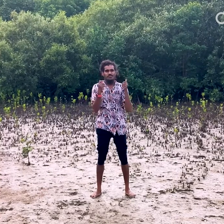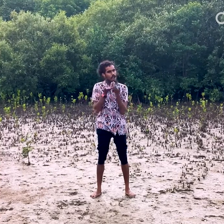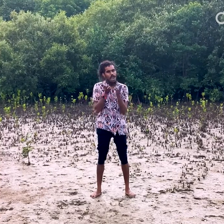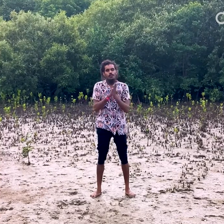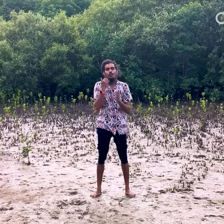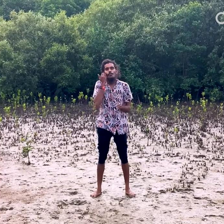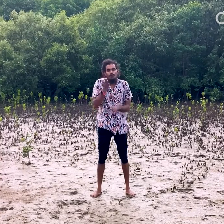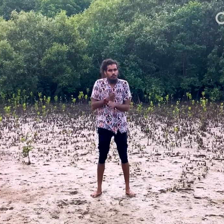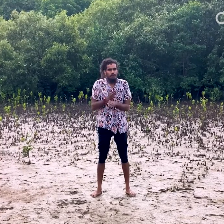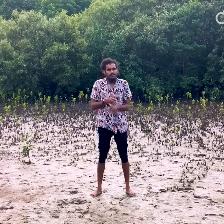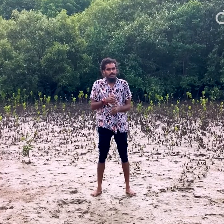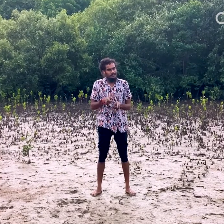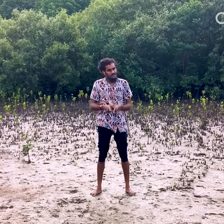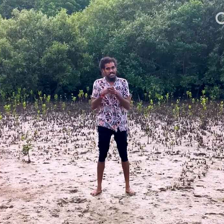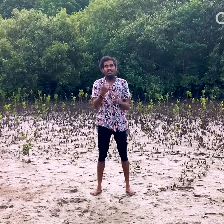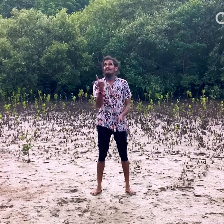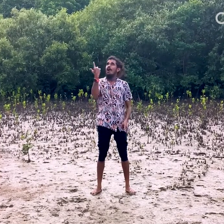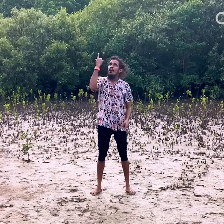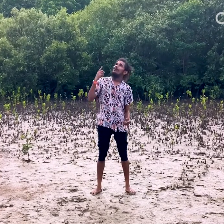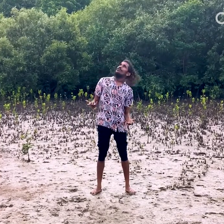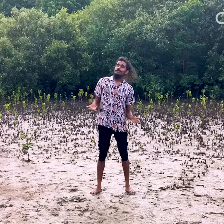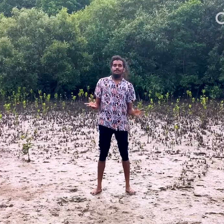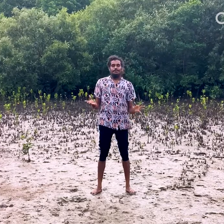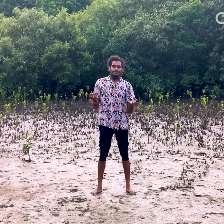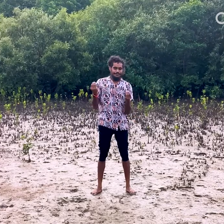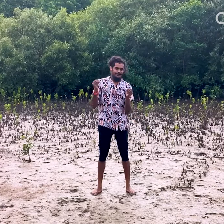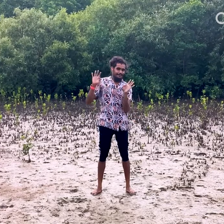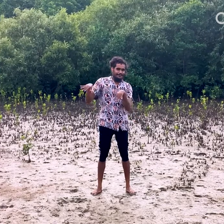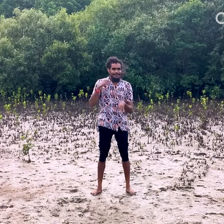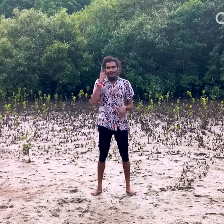Sometimes it can be difficult doing hard work on very tall trees!